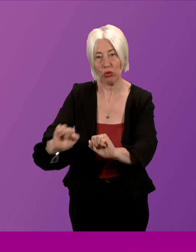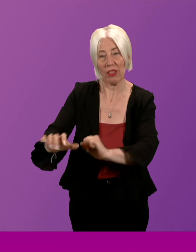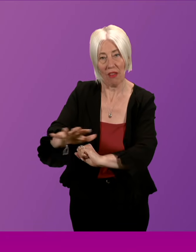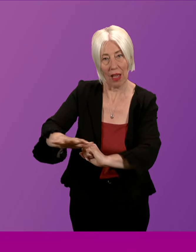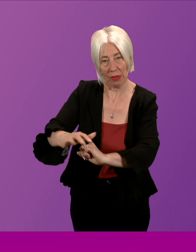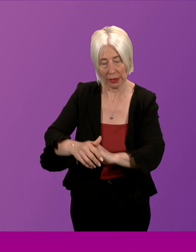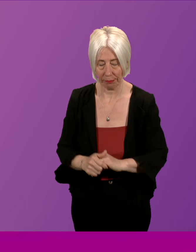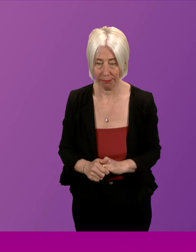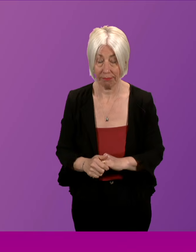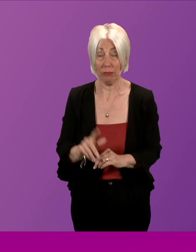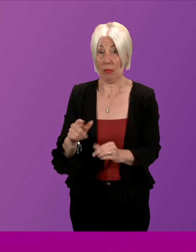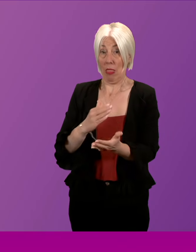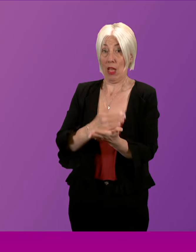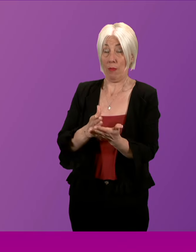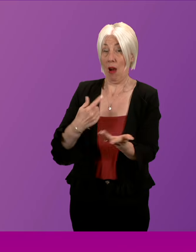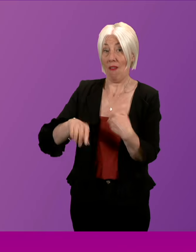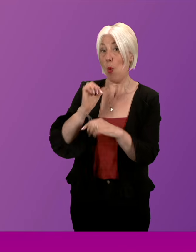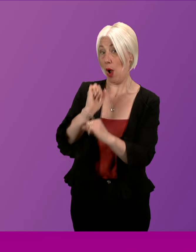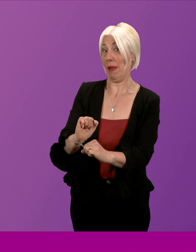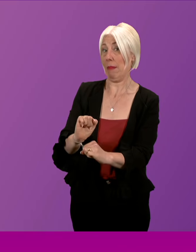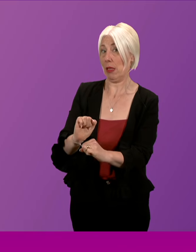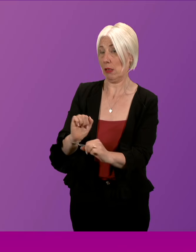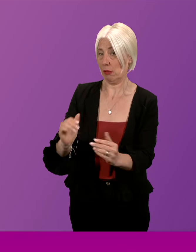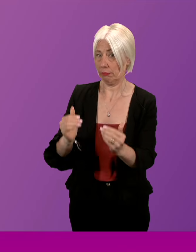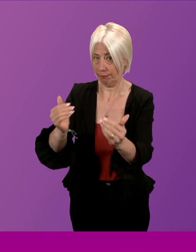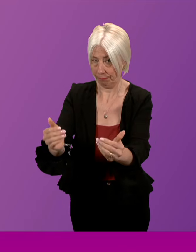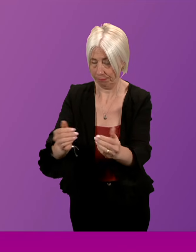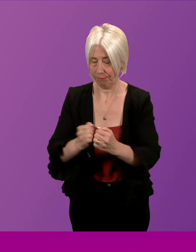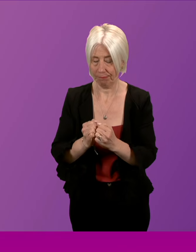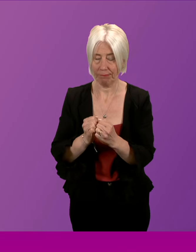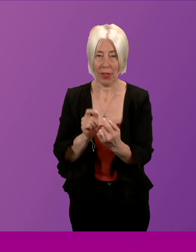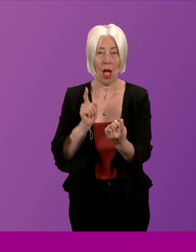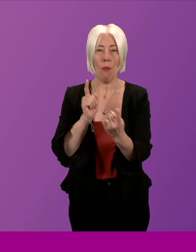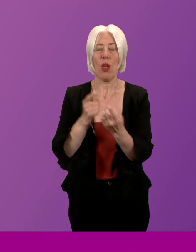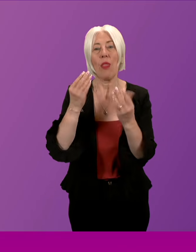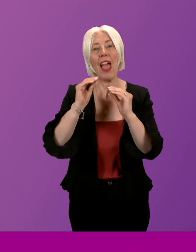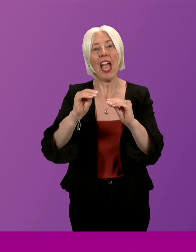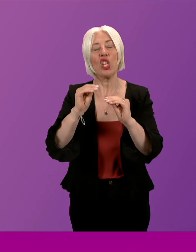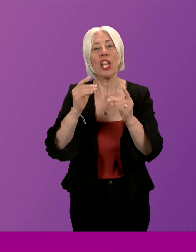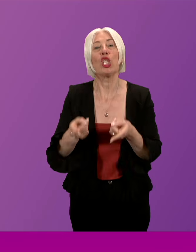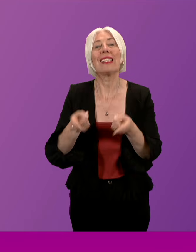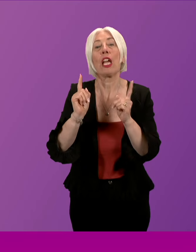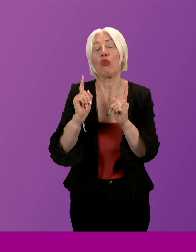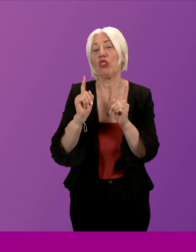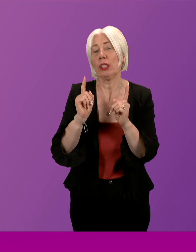That is part of the commitment that we take forward. Just last week, I had a meeting with the Cabinet Secretary for Education, Culture and Gaelic and with the